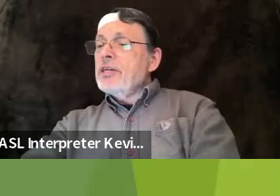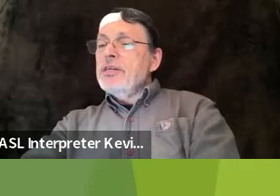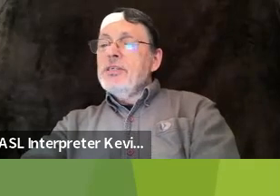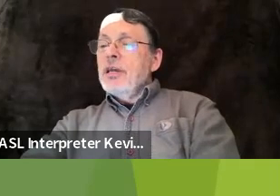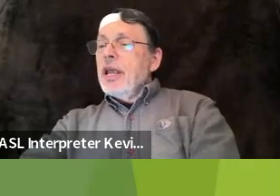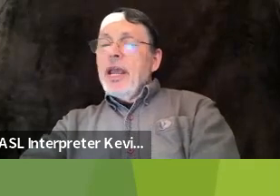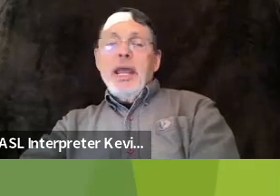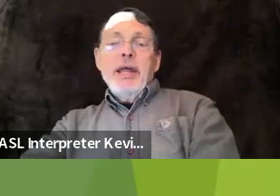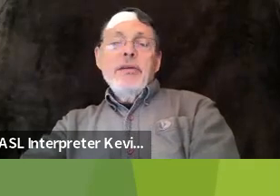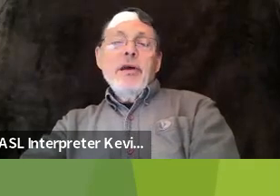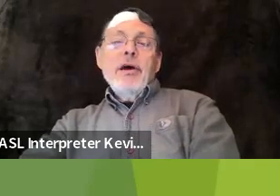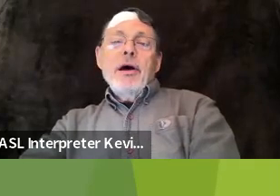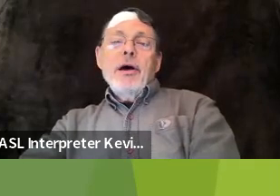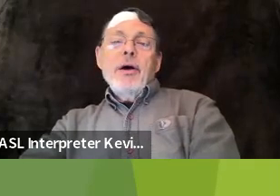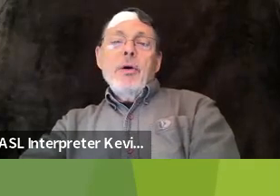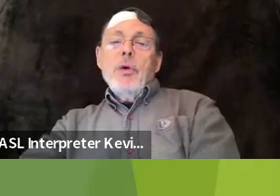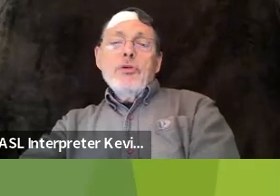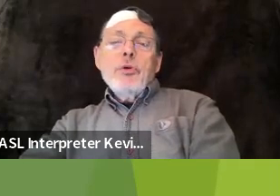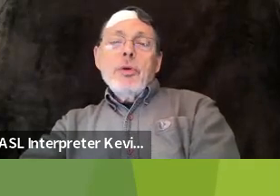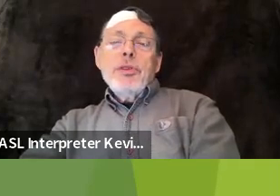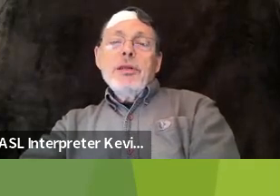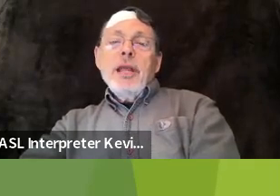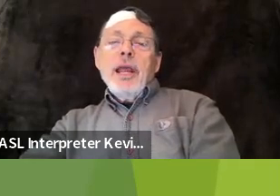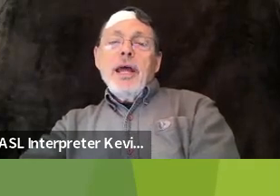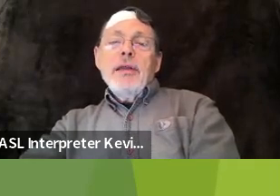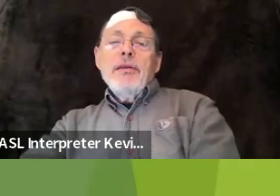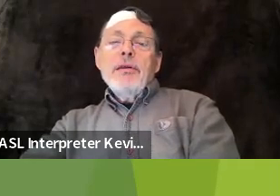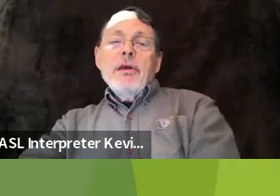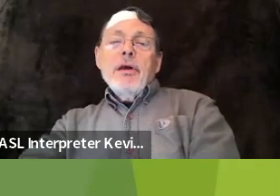is and what you're doing with it.